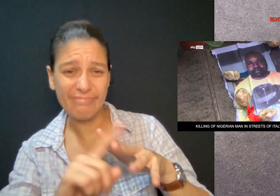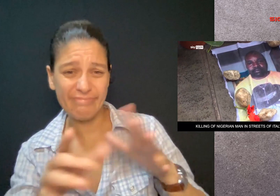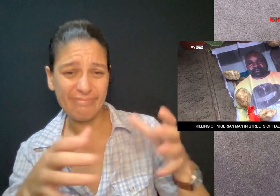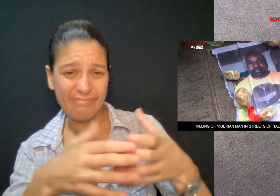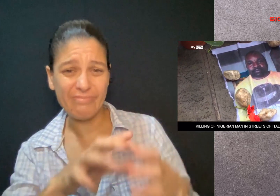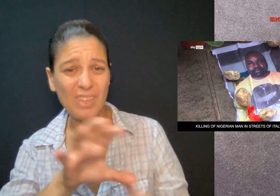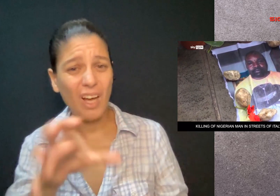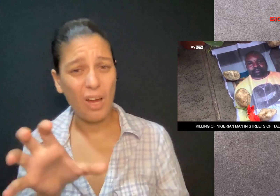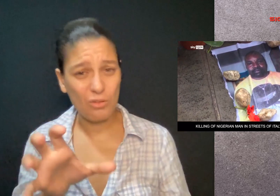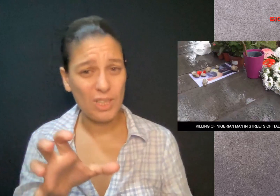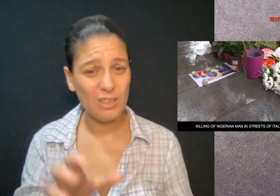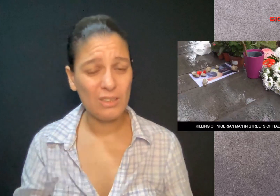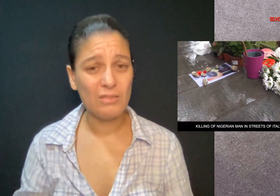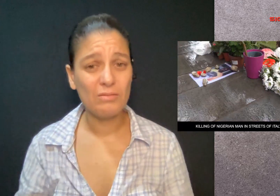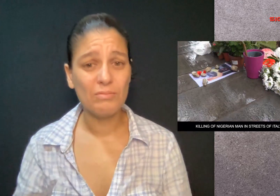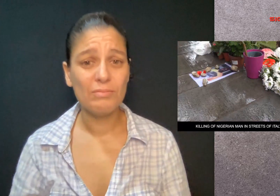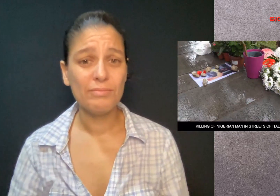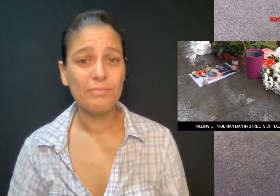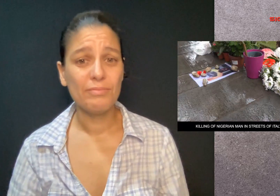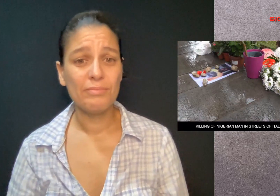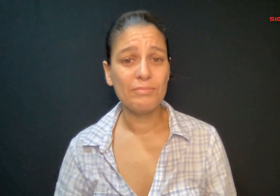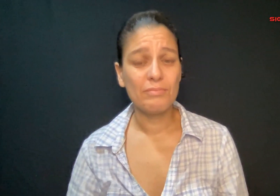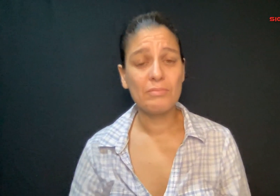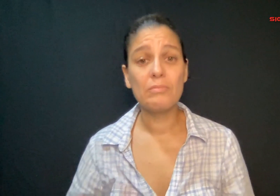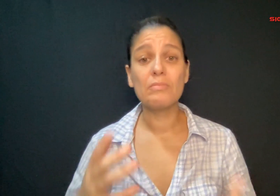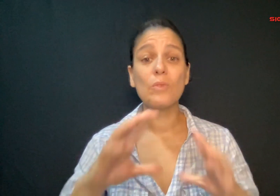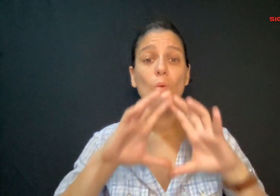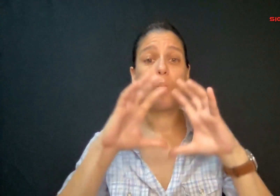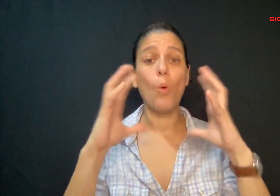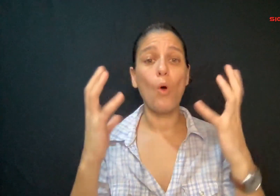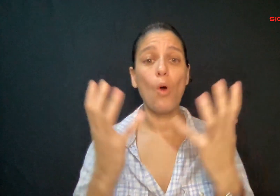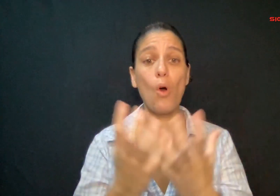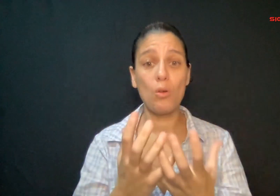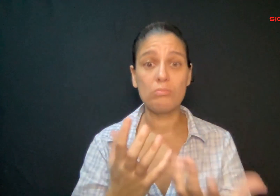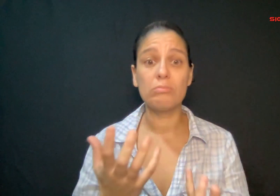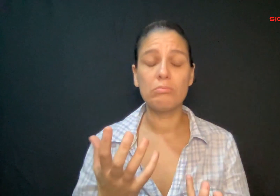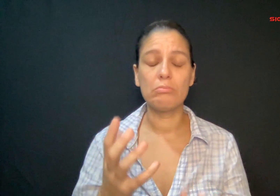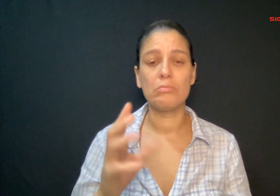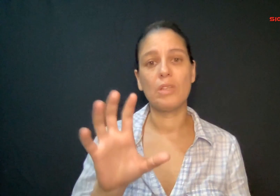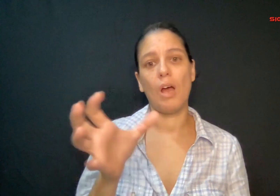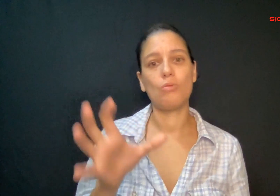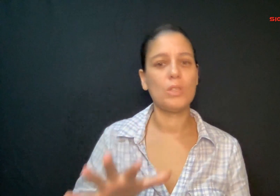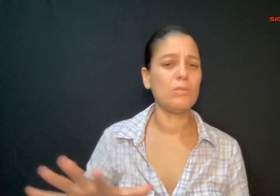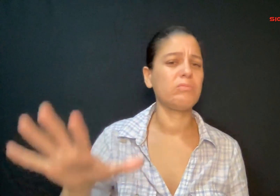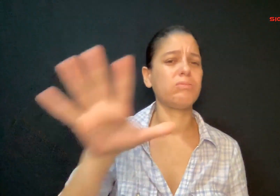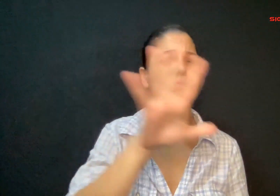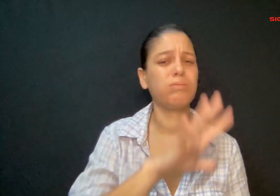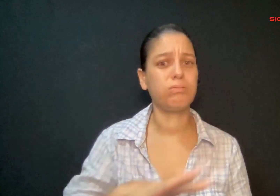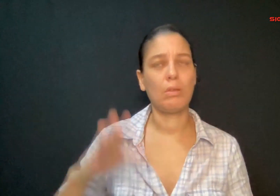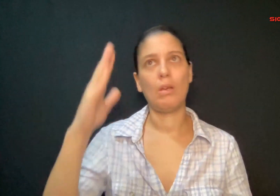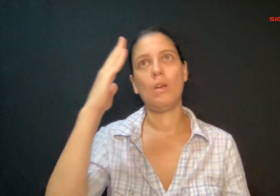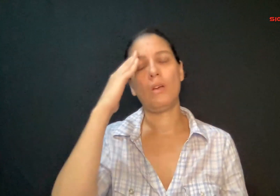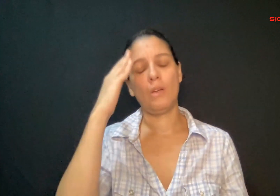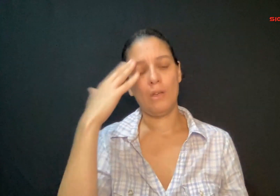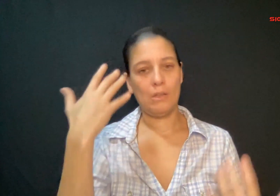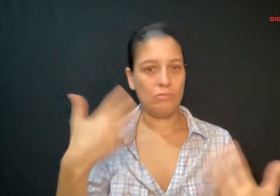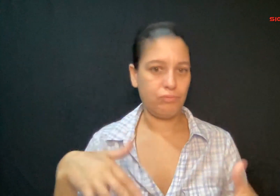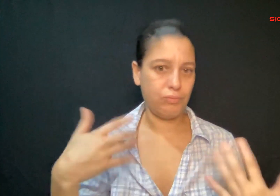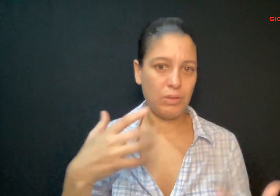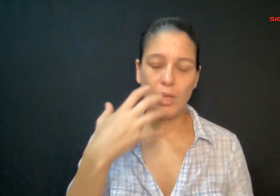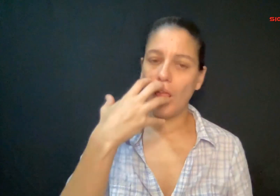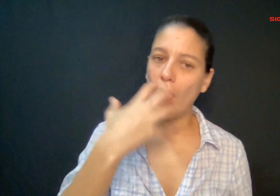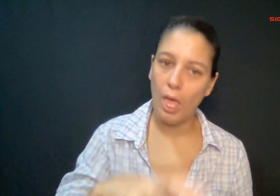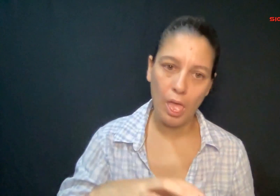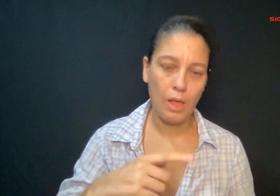country countries all over the world are experiencing